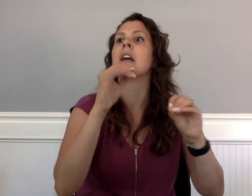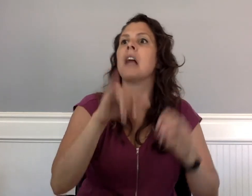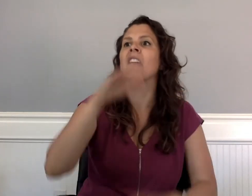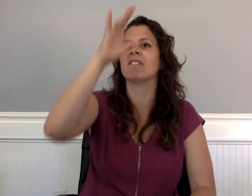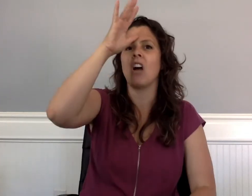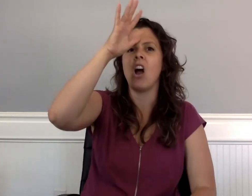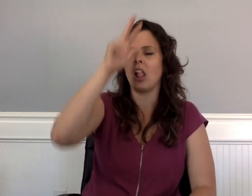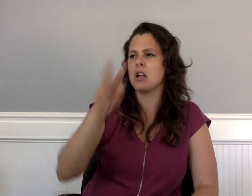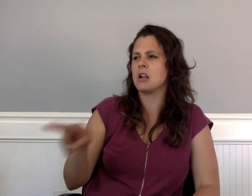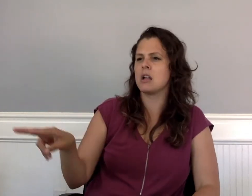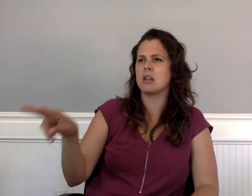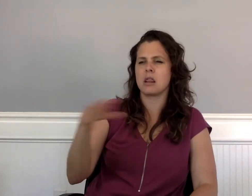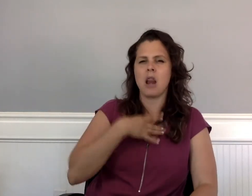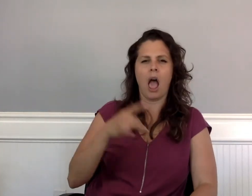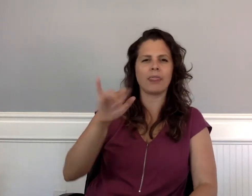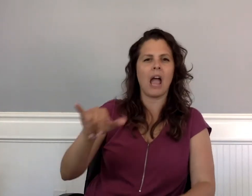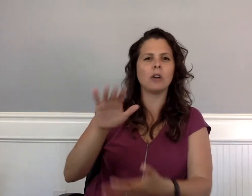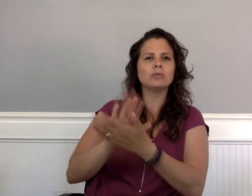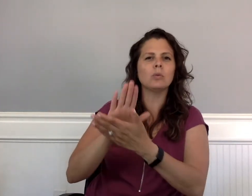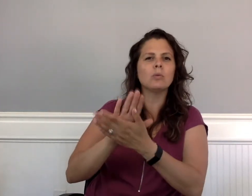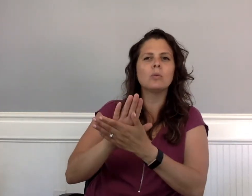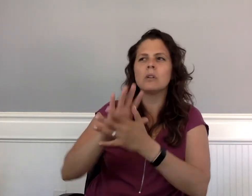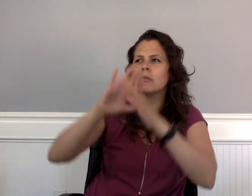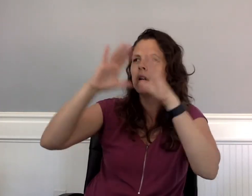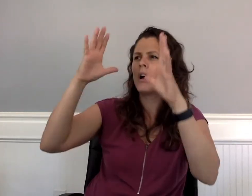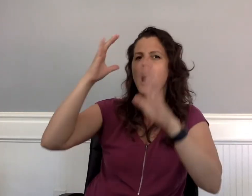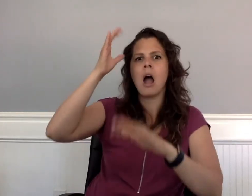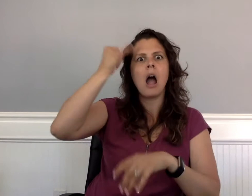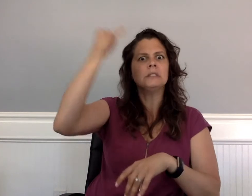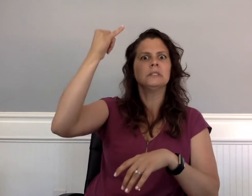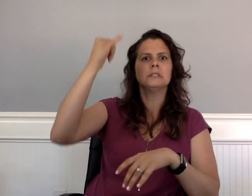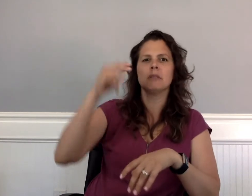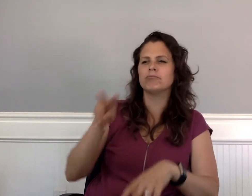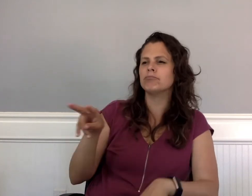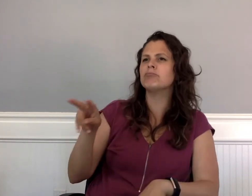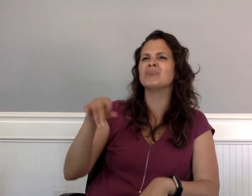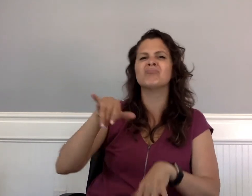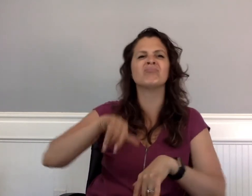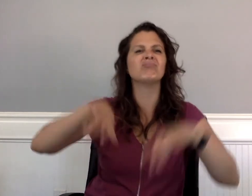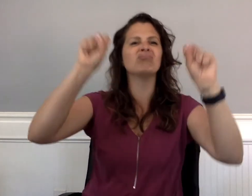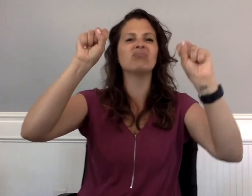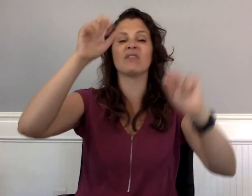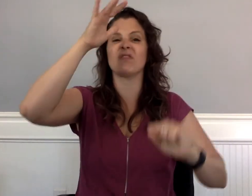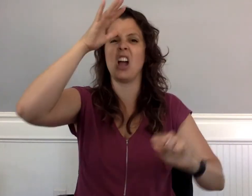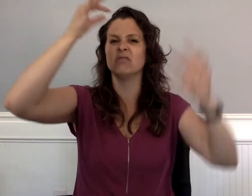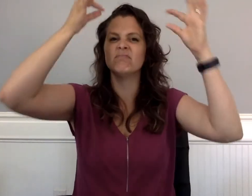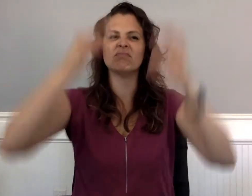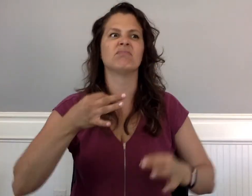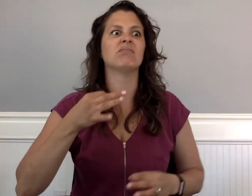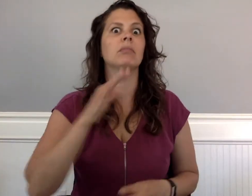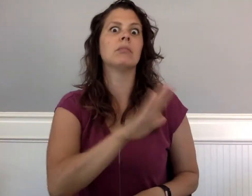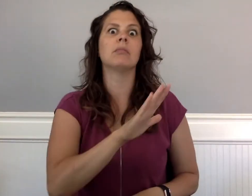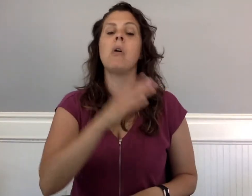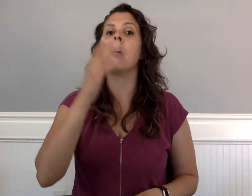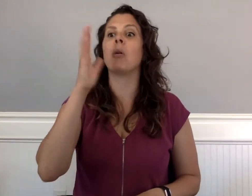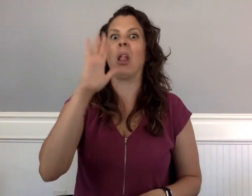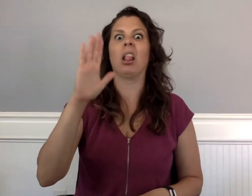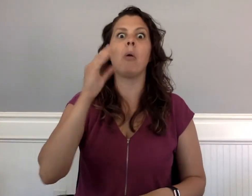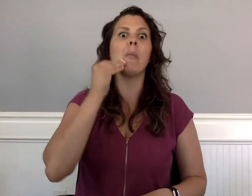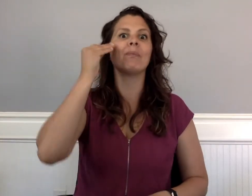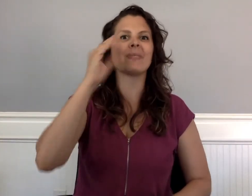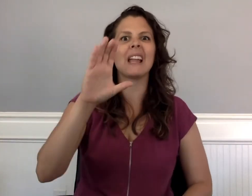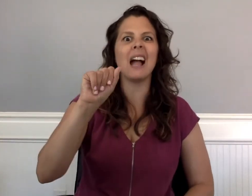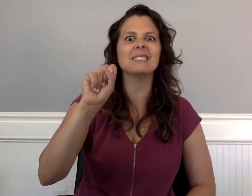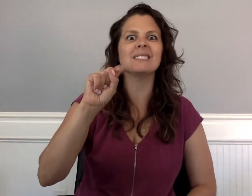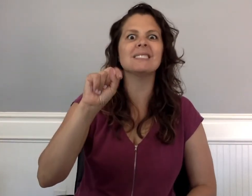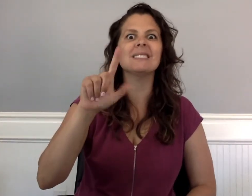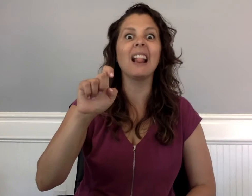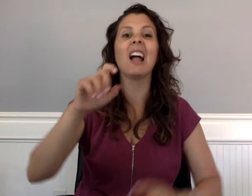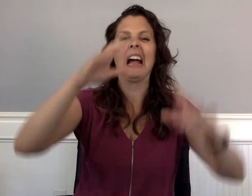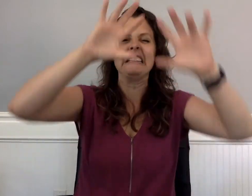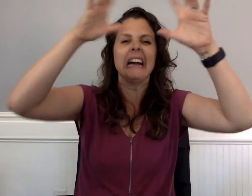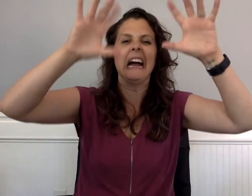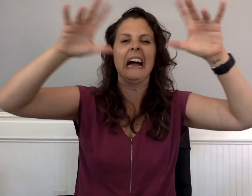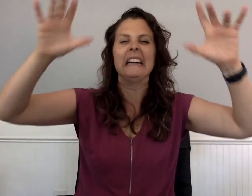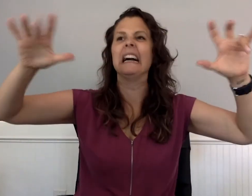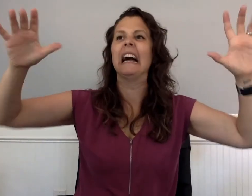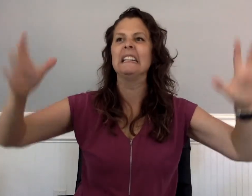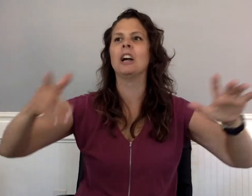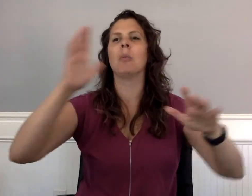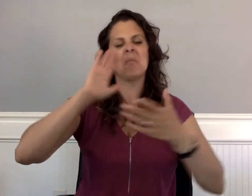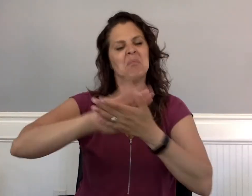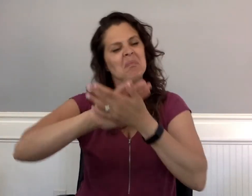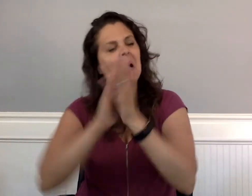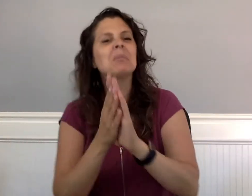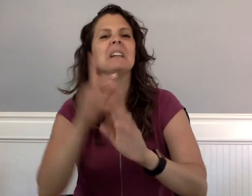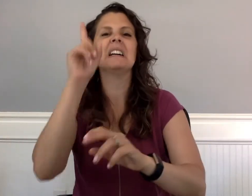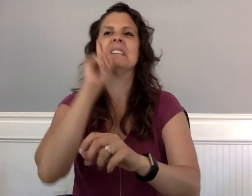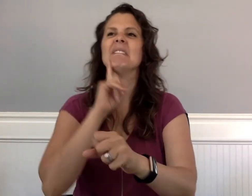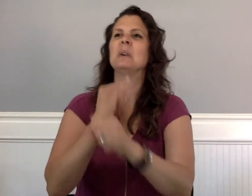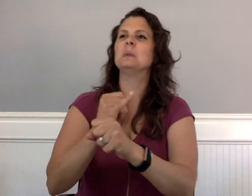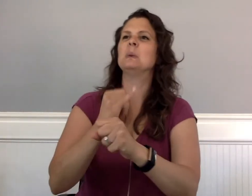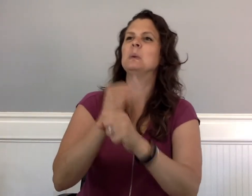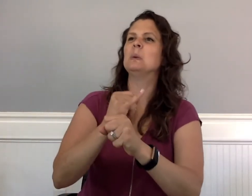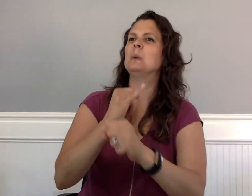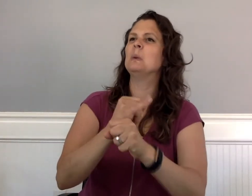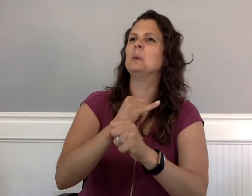It was then that Francine’s father decided his home, this castle, would become a school for Deaf children.